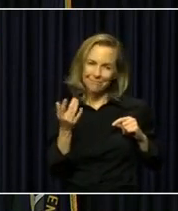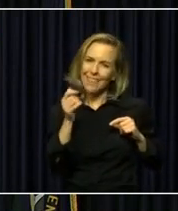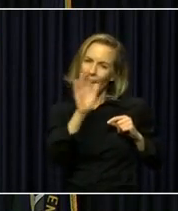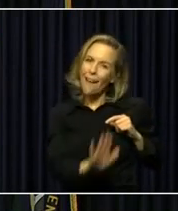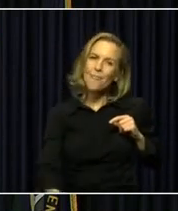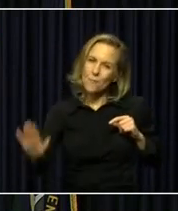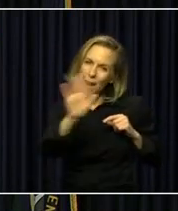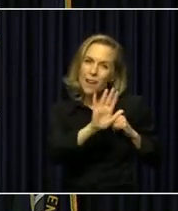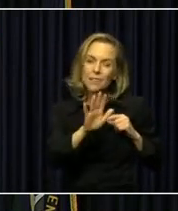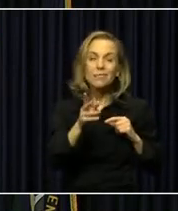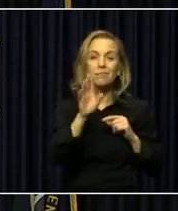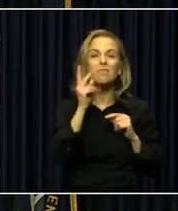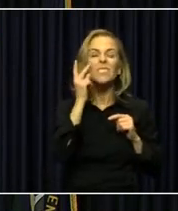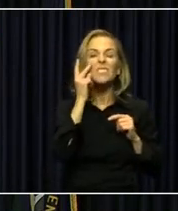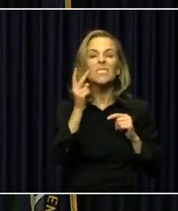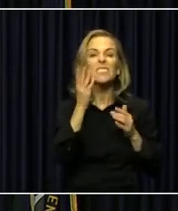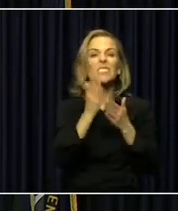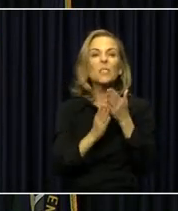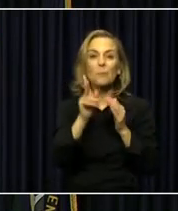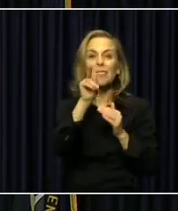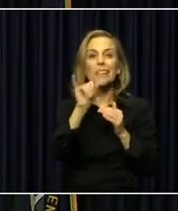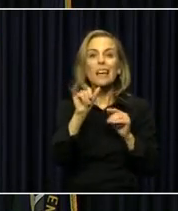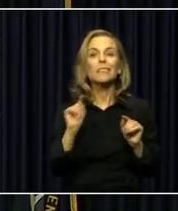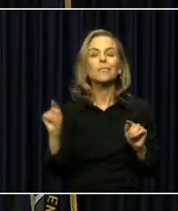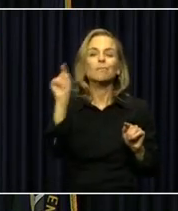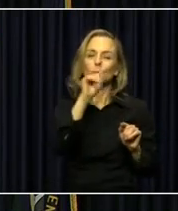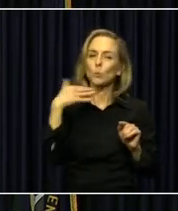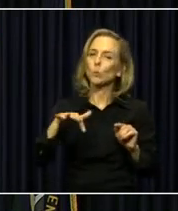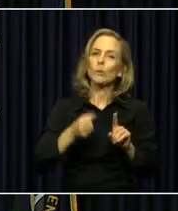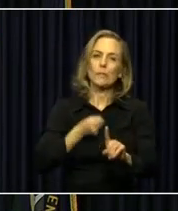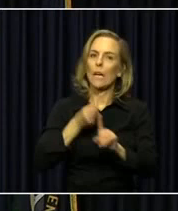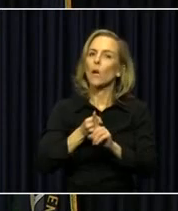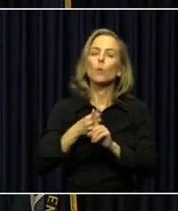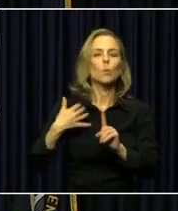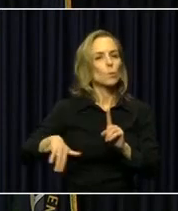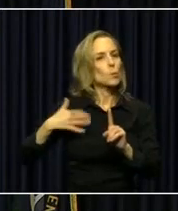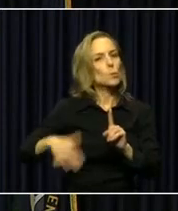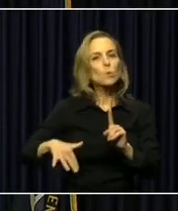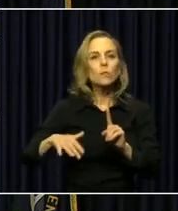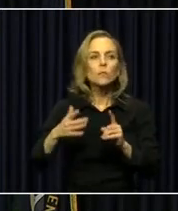THE OTHER END. SO KENTON COUNTY DID DID OVER